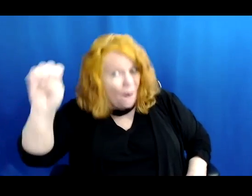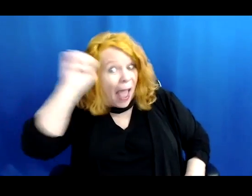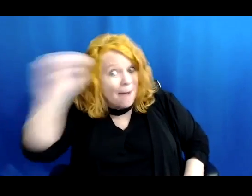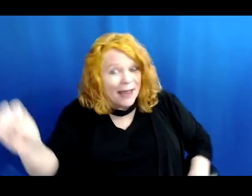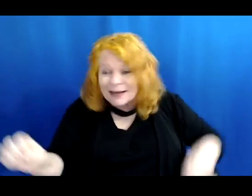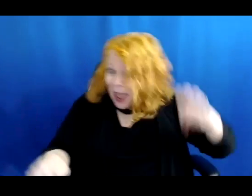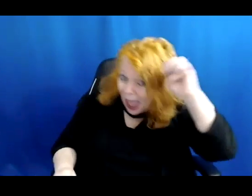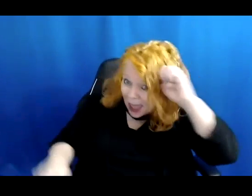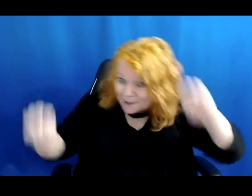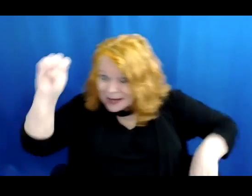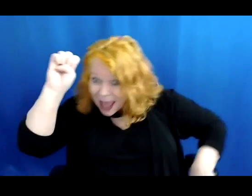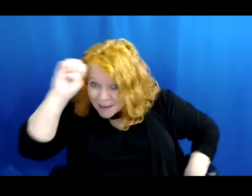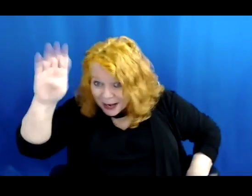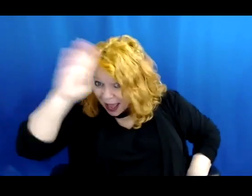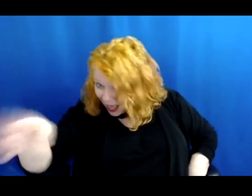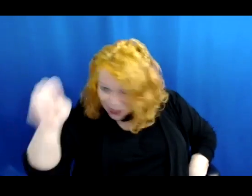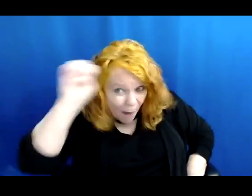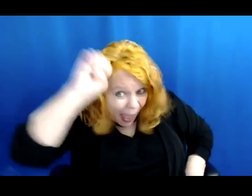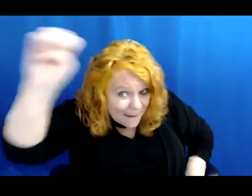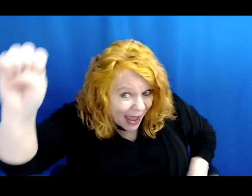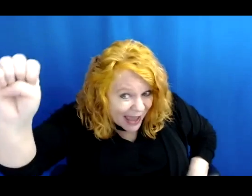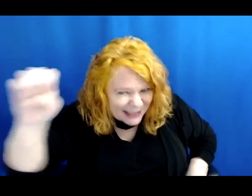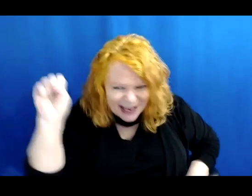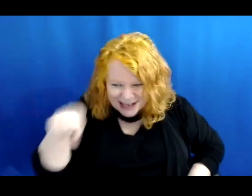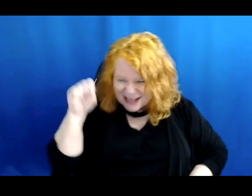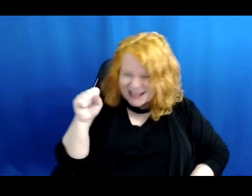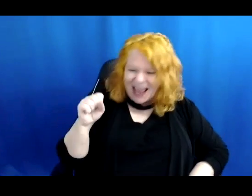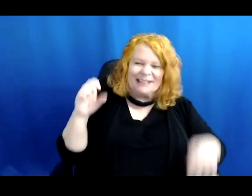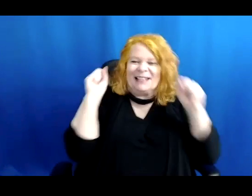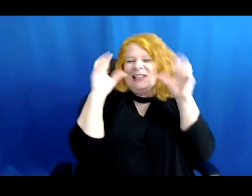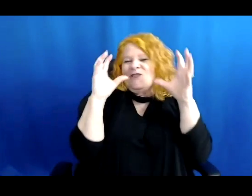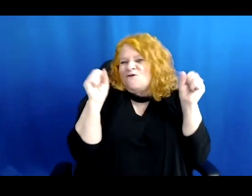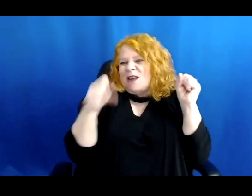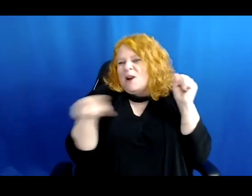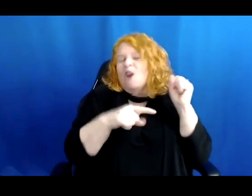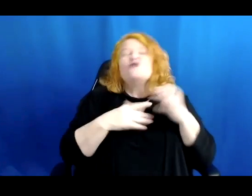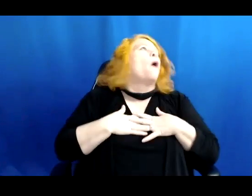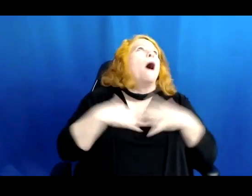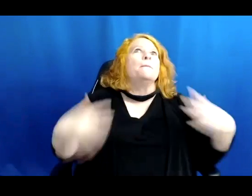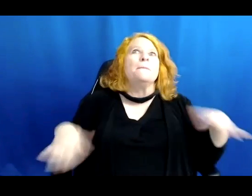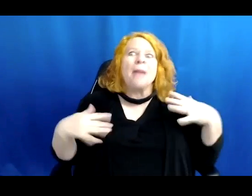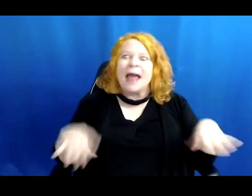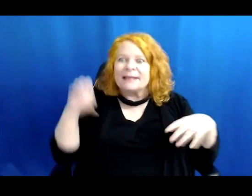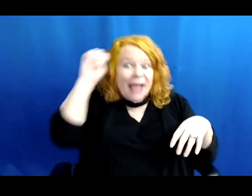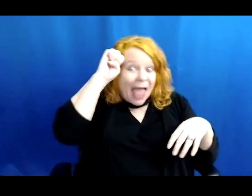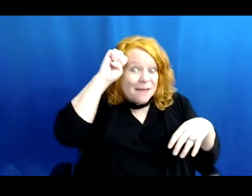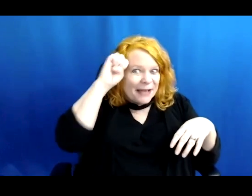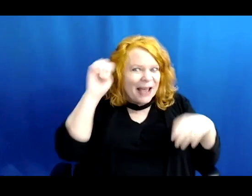Emmett, Emmett, hello Emmett. Emmett, yes it's incredible. You are amazing Emmett. It's so fantastic to meet you.